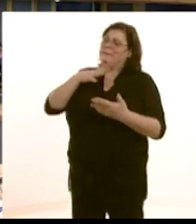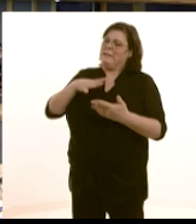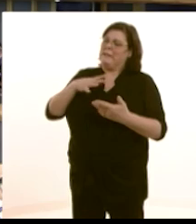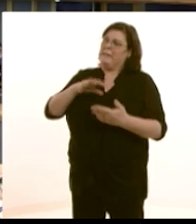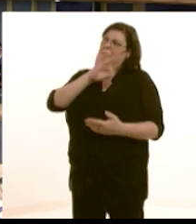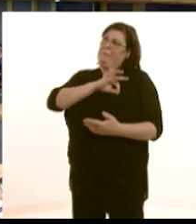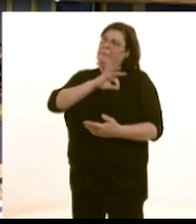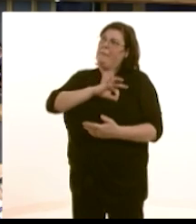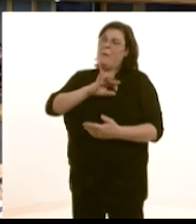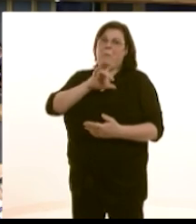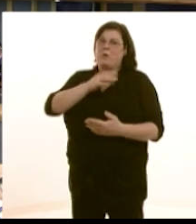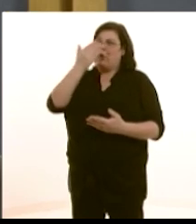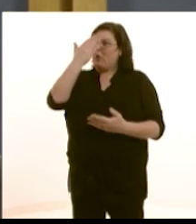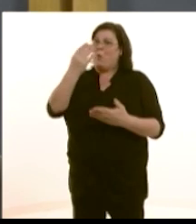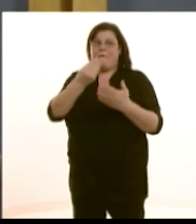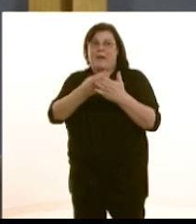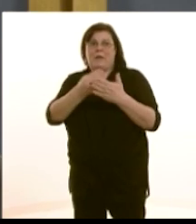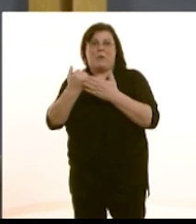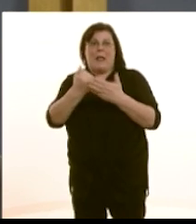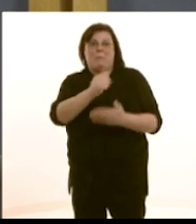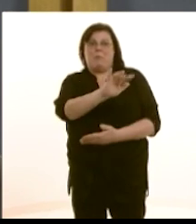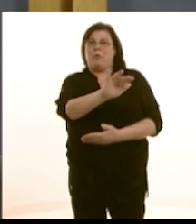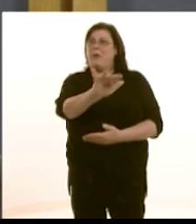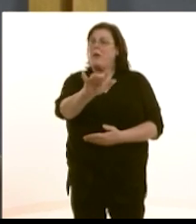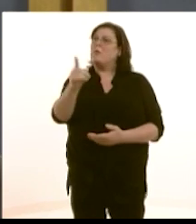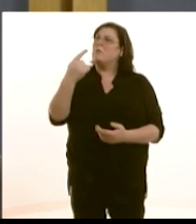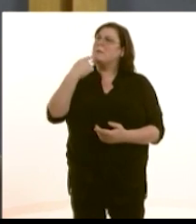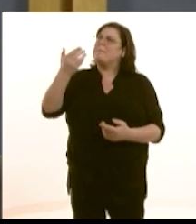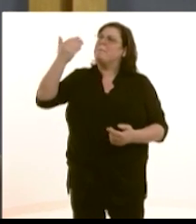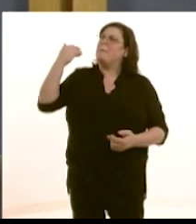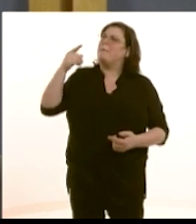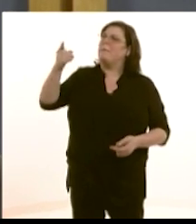the financial help available. You mentioned in your previous answer about the financial